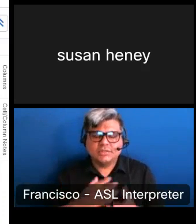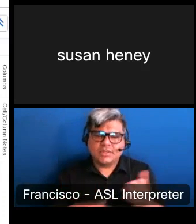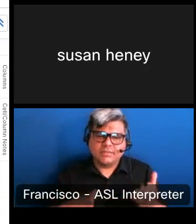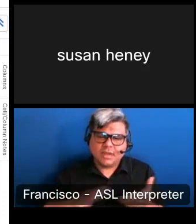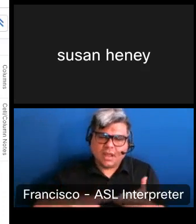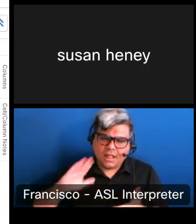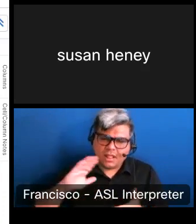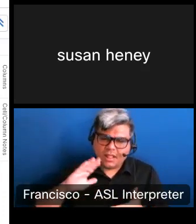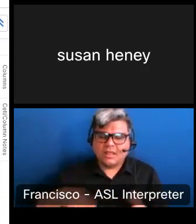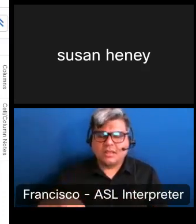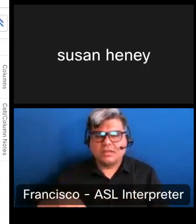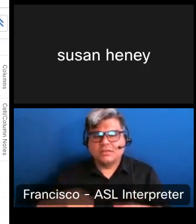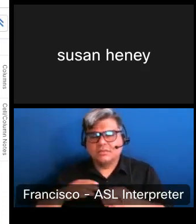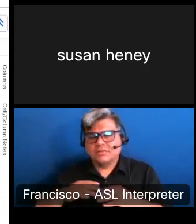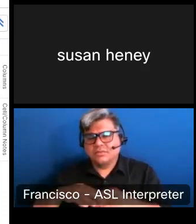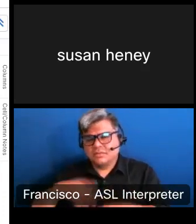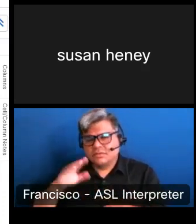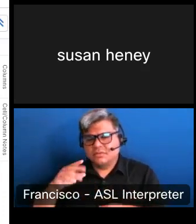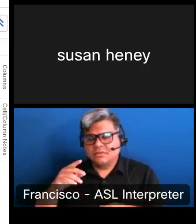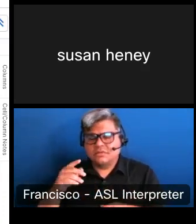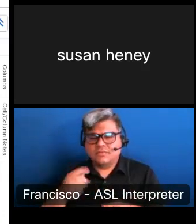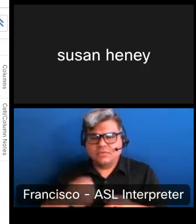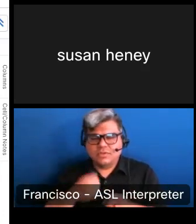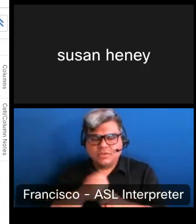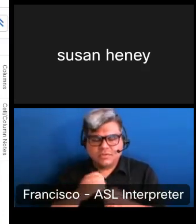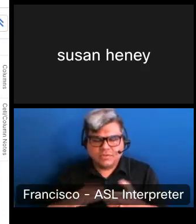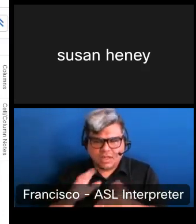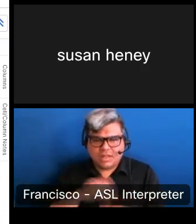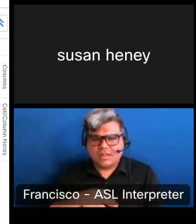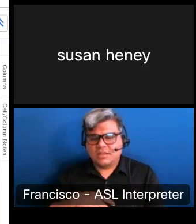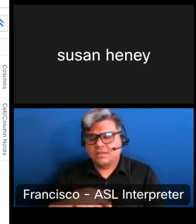or more years, associate's, bachelor's, master's, a professional school degree,